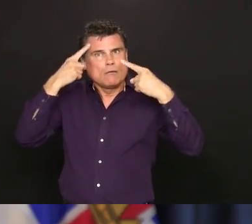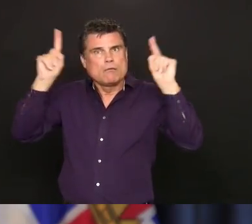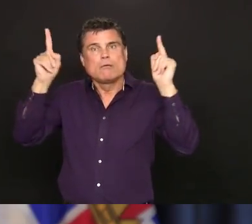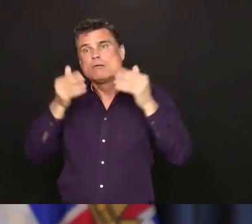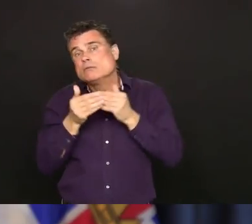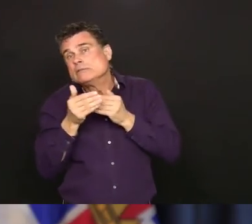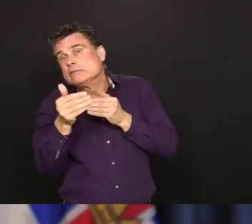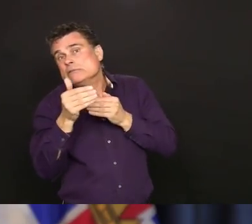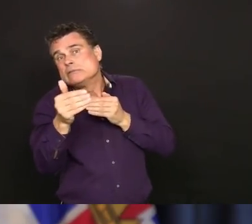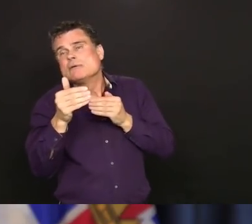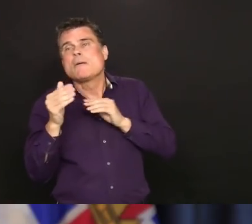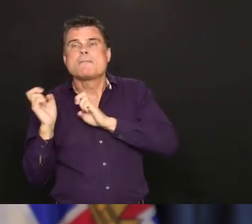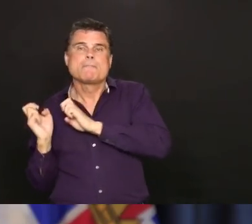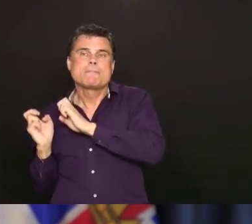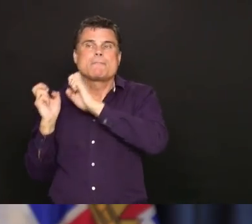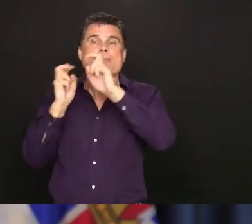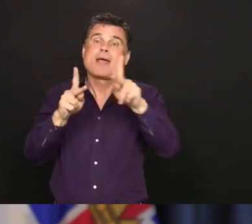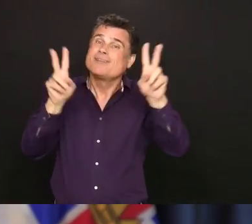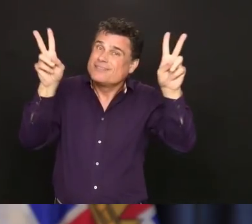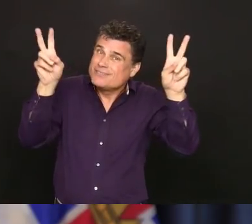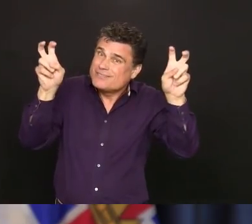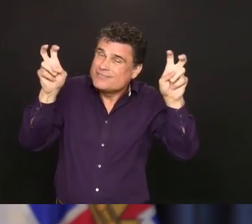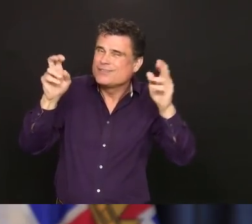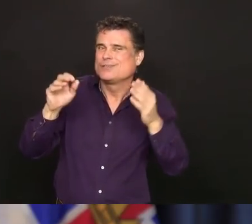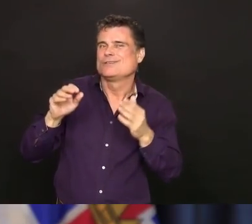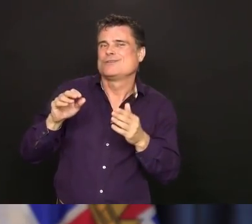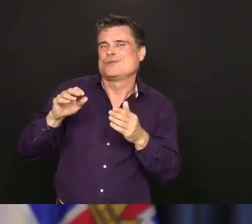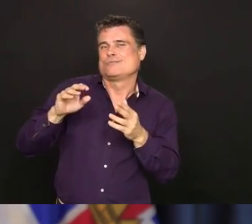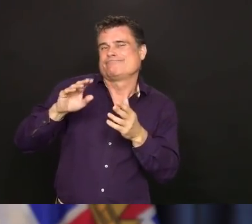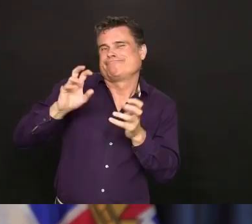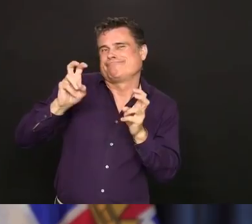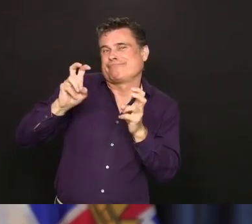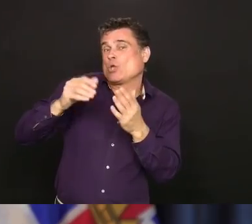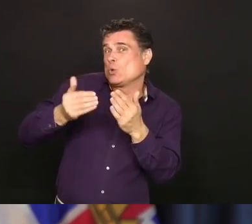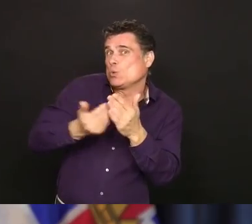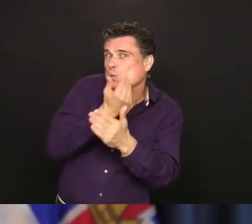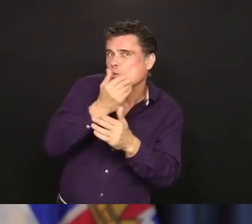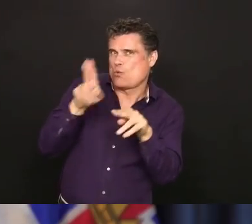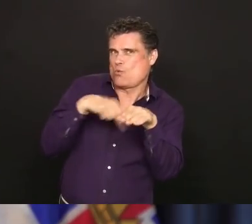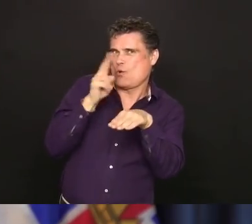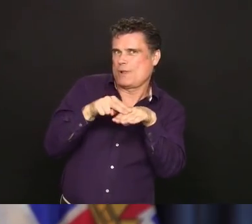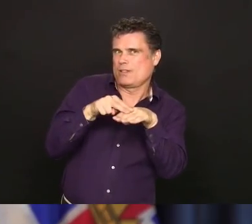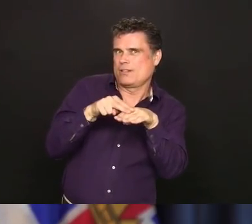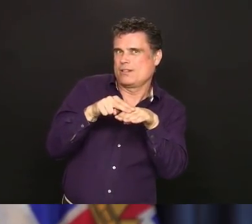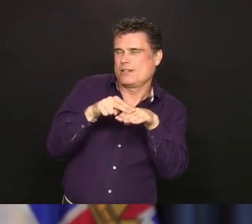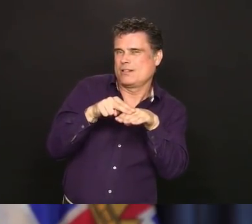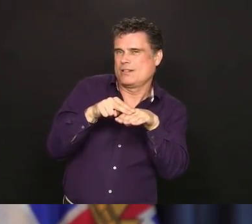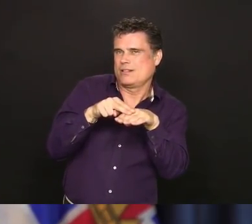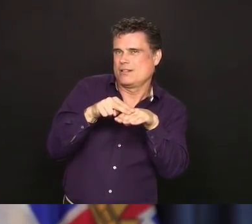openly as a society, as a group in BC. I want to thank everybody for all they're doing